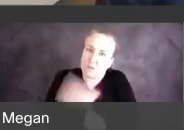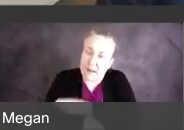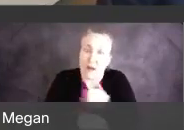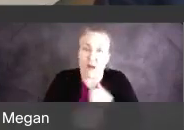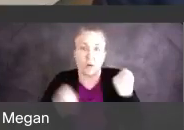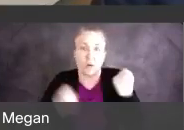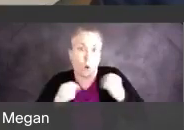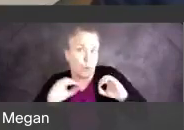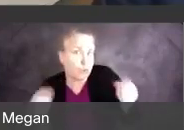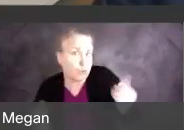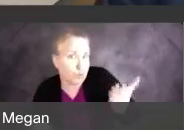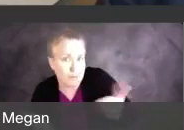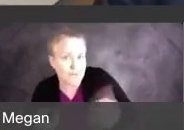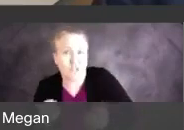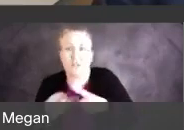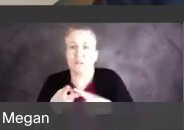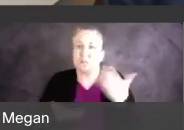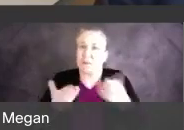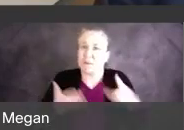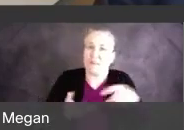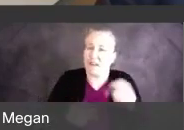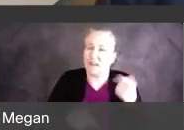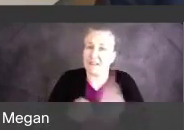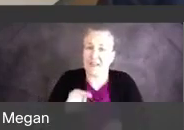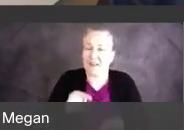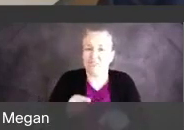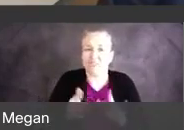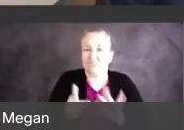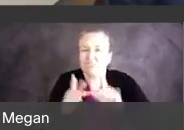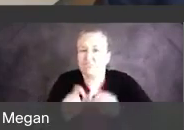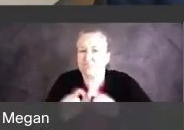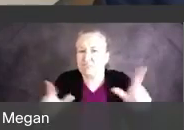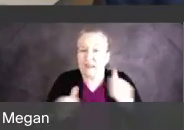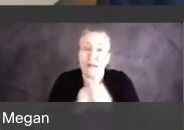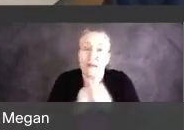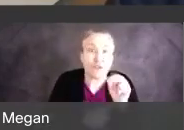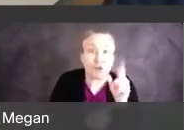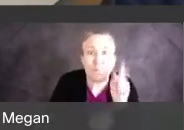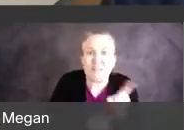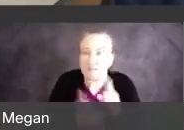maybe don't have the ability to hop online, you know, every 30 minutes and check to see if some